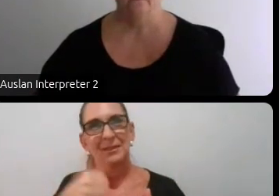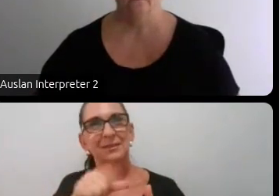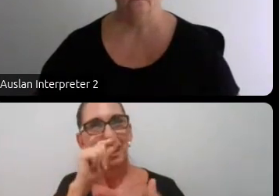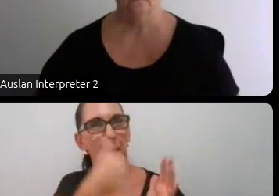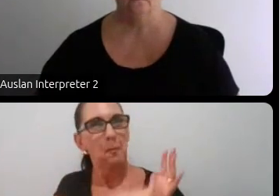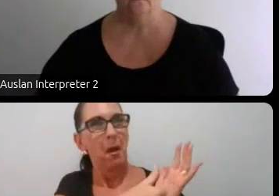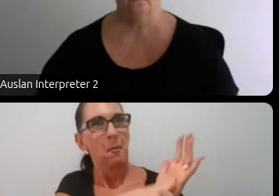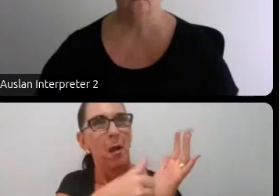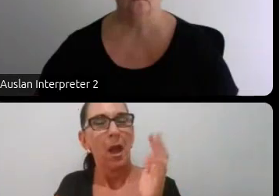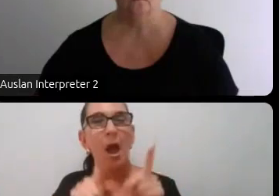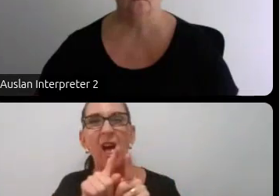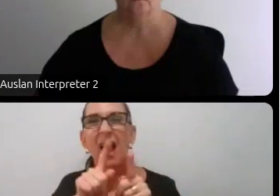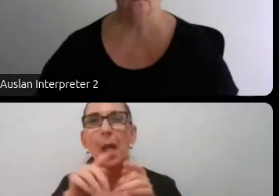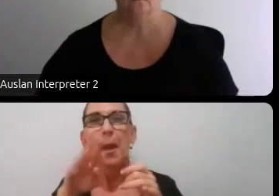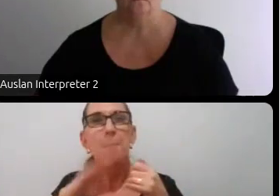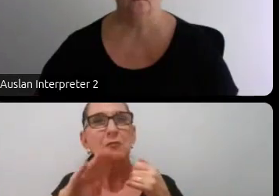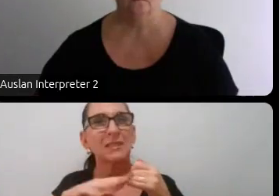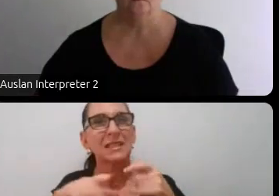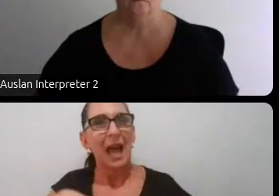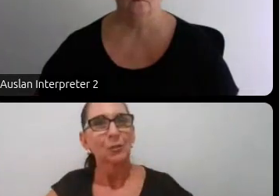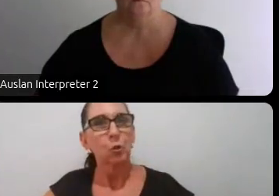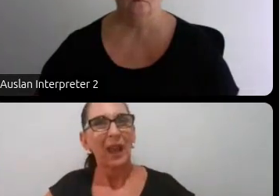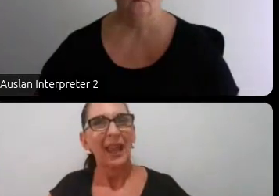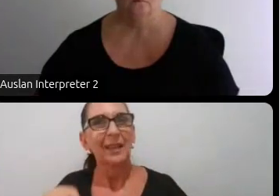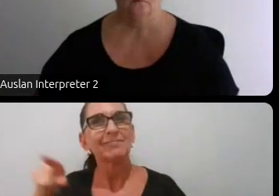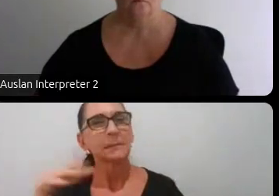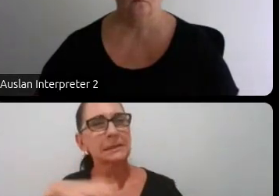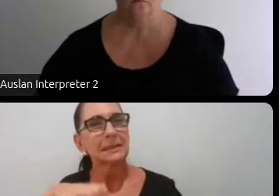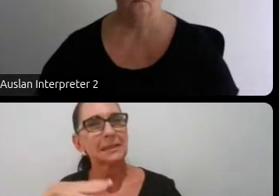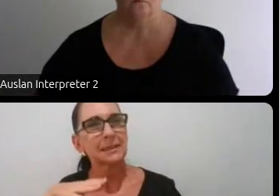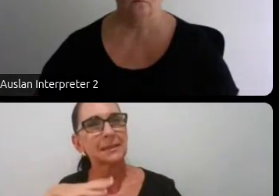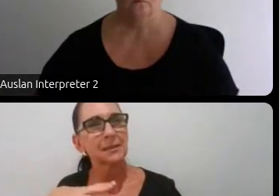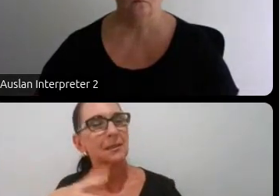like period underwear that that a child may need, that's something that is not something that can